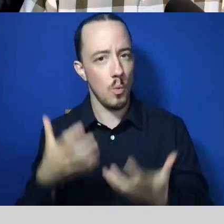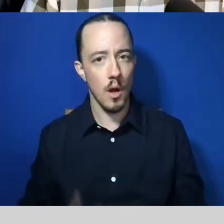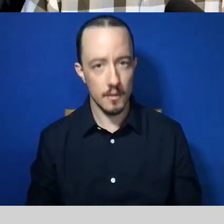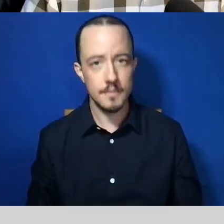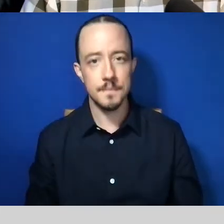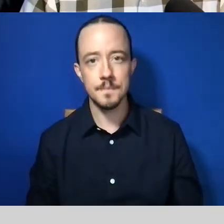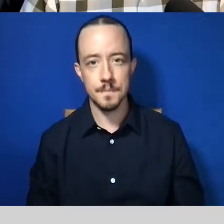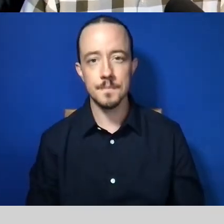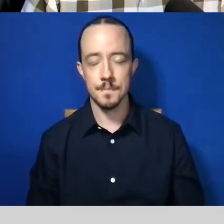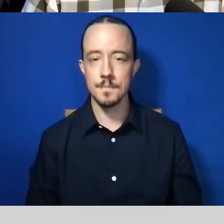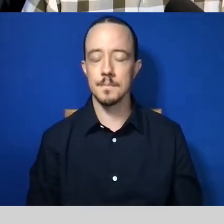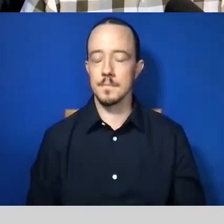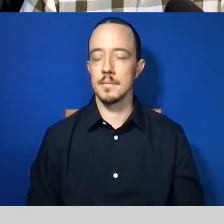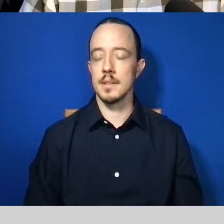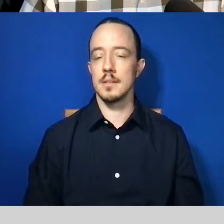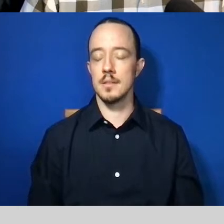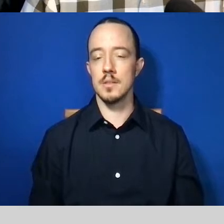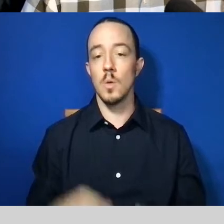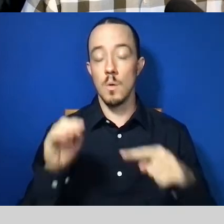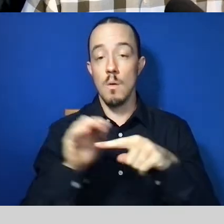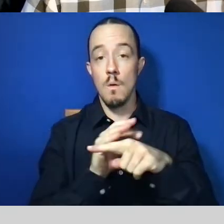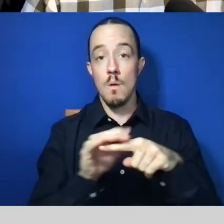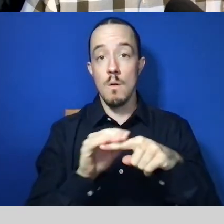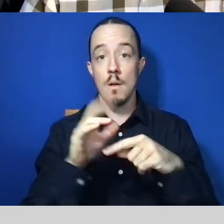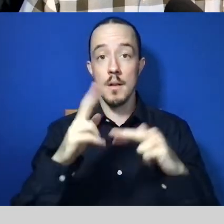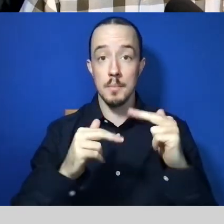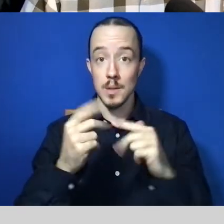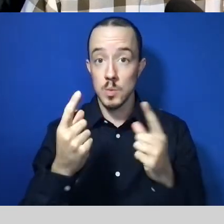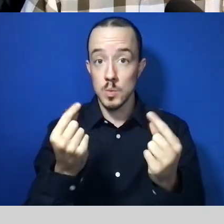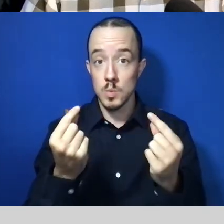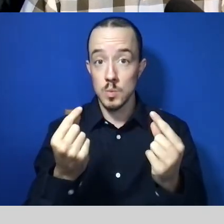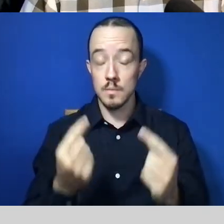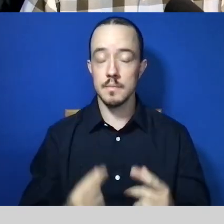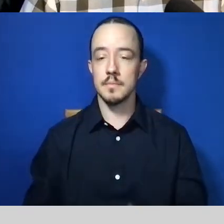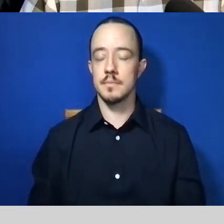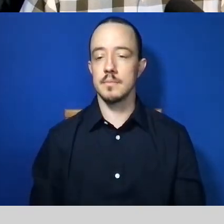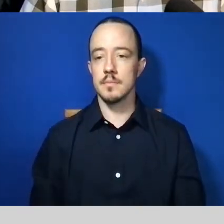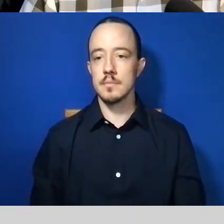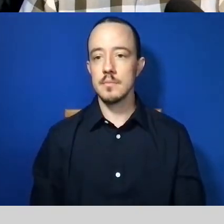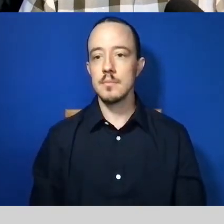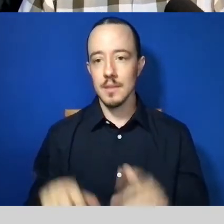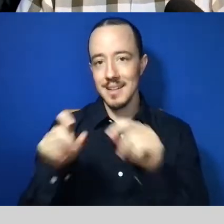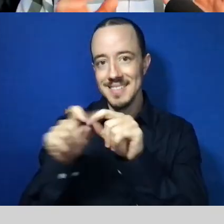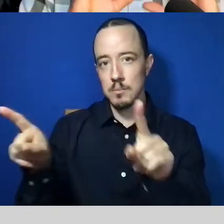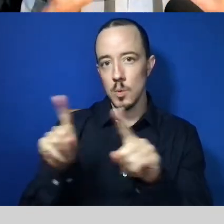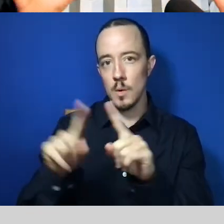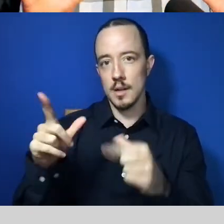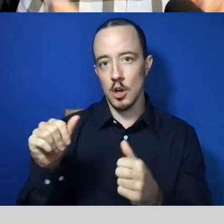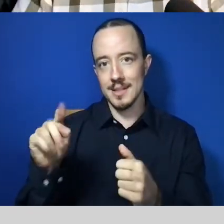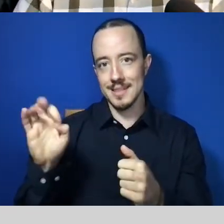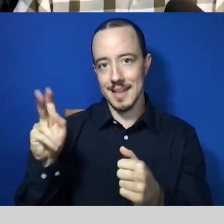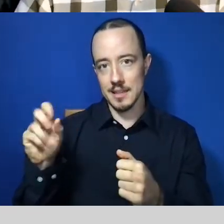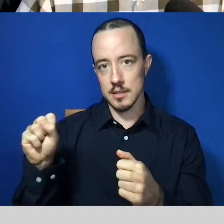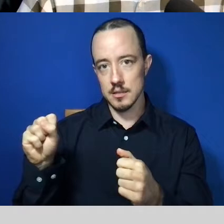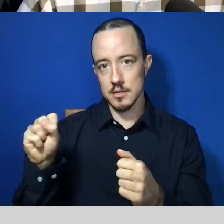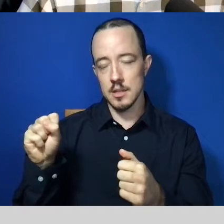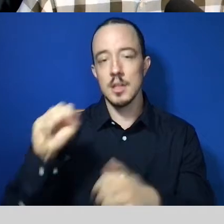So the CodeBuild actually does a couple things when it comes to deploying our tasks, it sets up the initial tasks in Fargate for us,